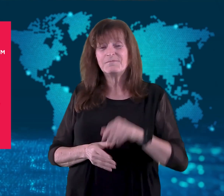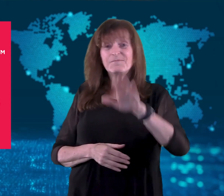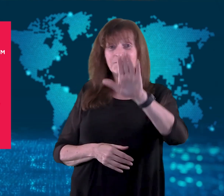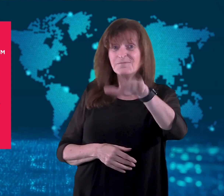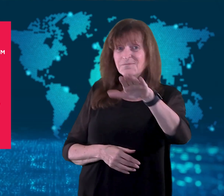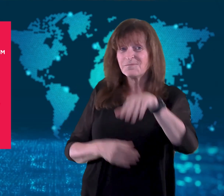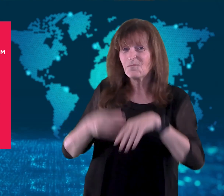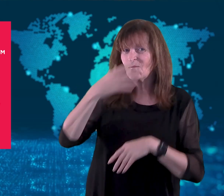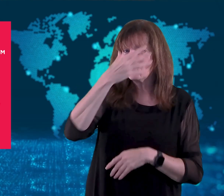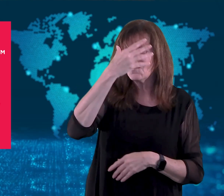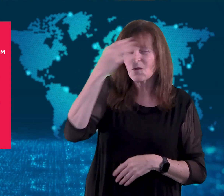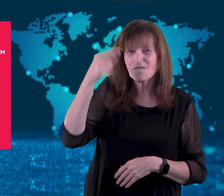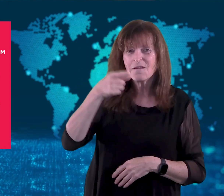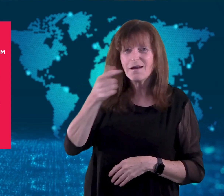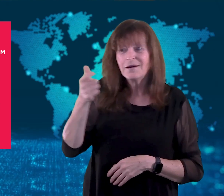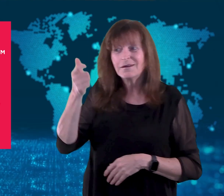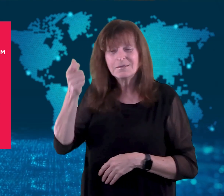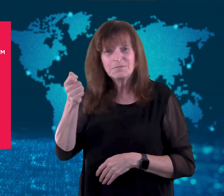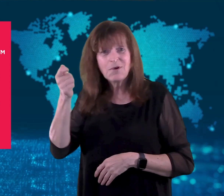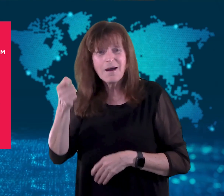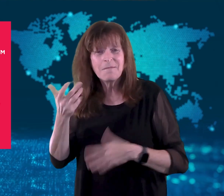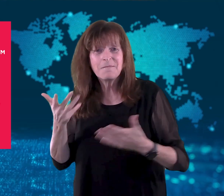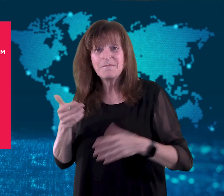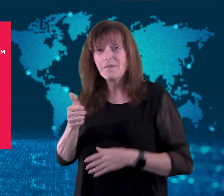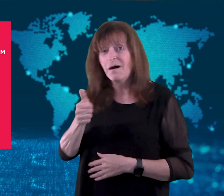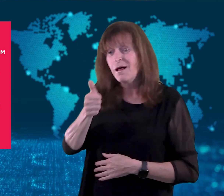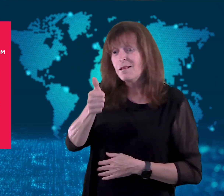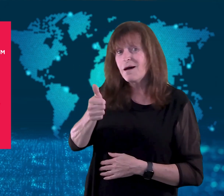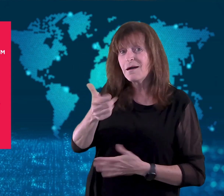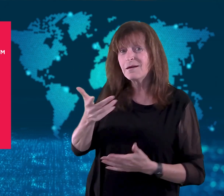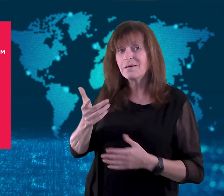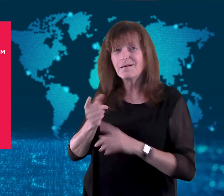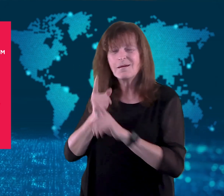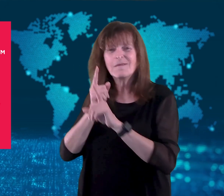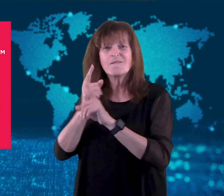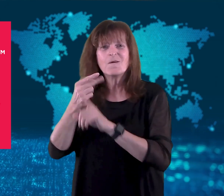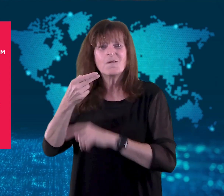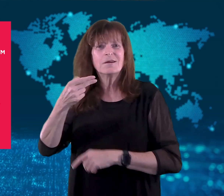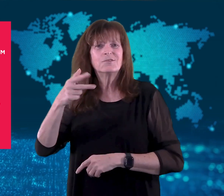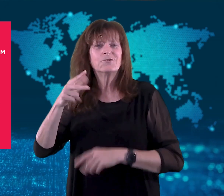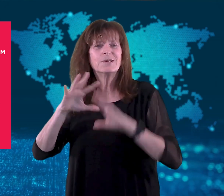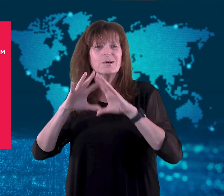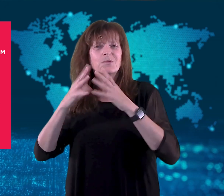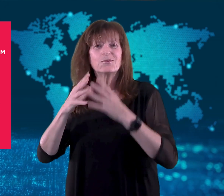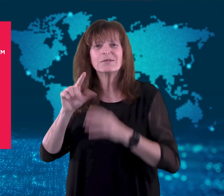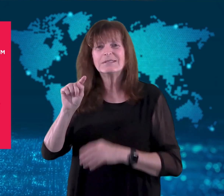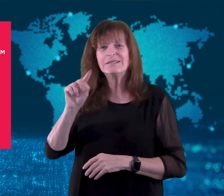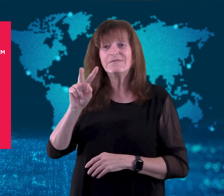Don't forget to subscribe, like, and follow H3 World TV